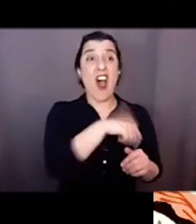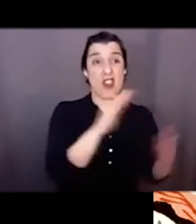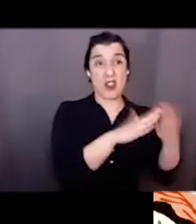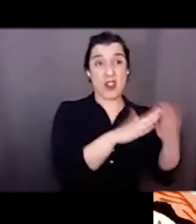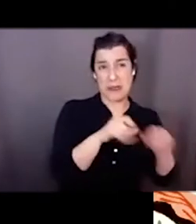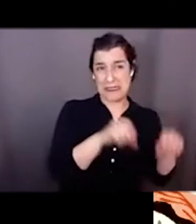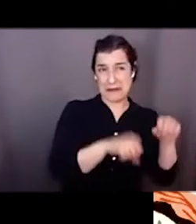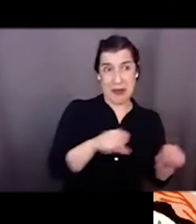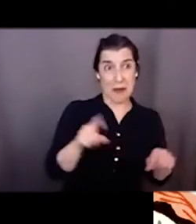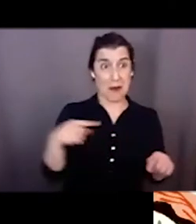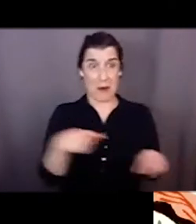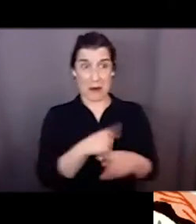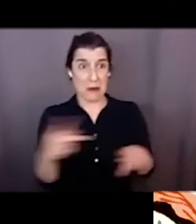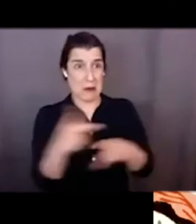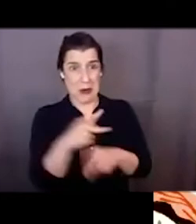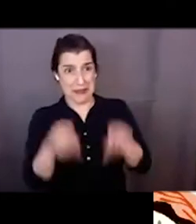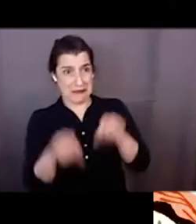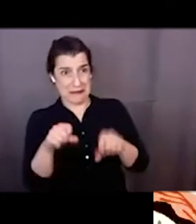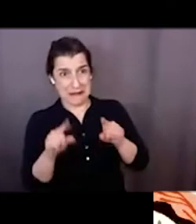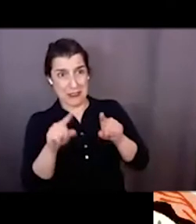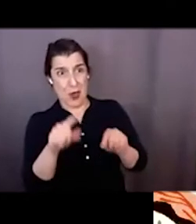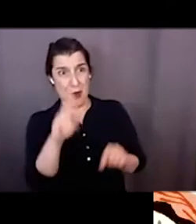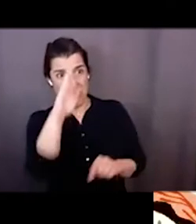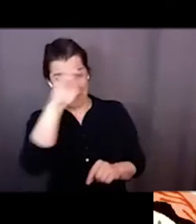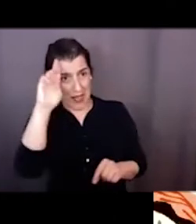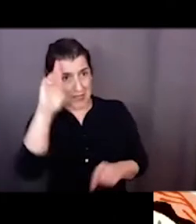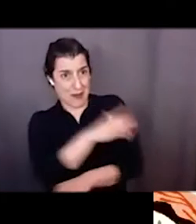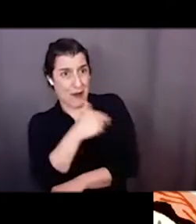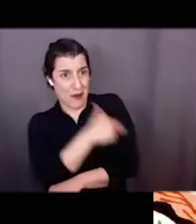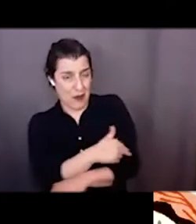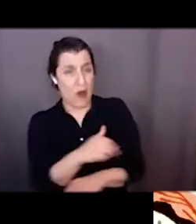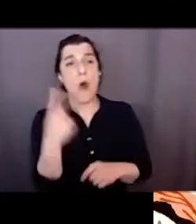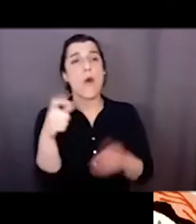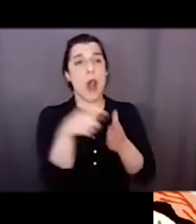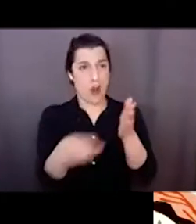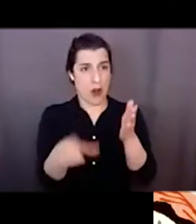I'm going to be sharing some links with you later this evening. One article that I'm gonna be sharing is from Alice Wong,